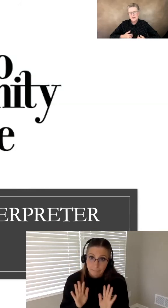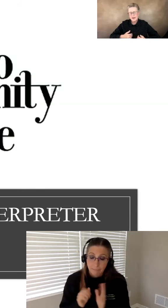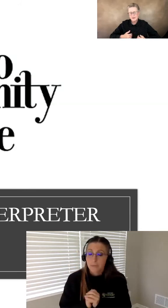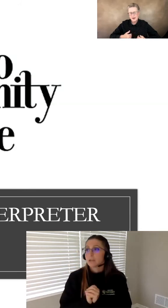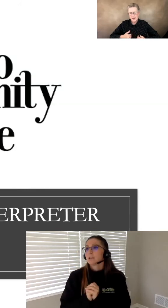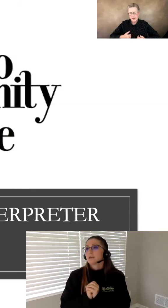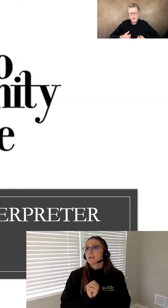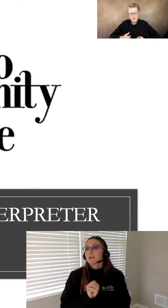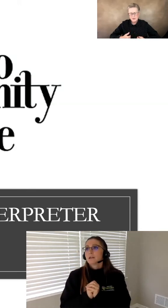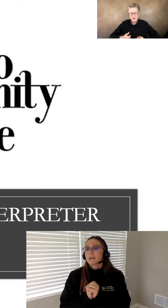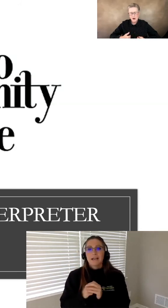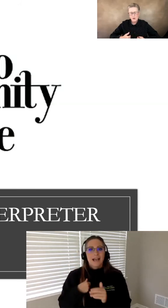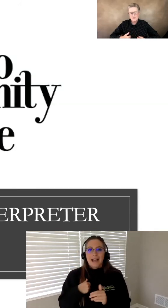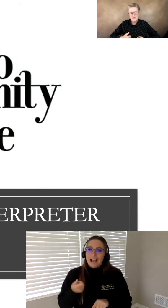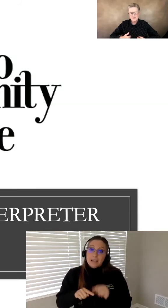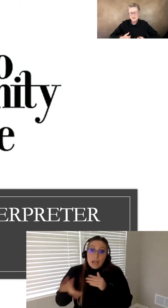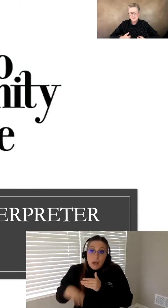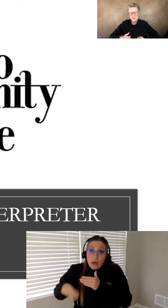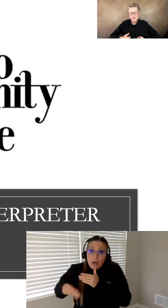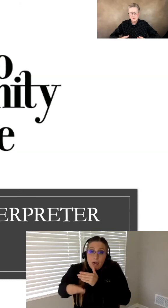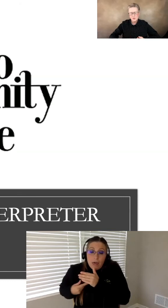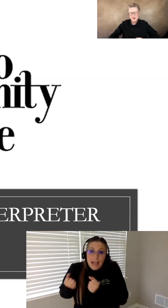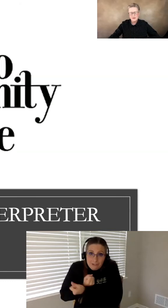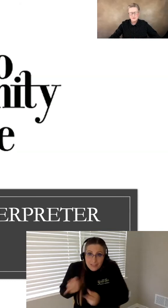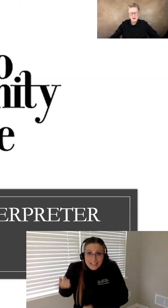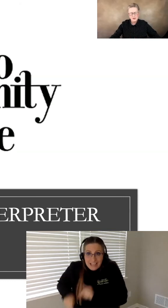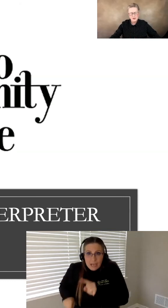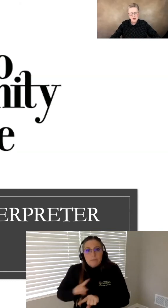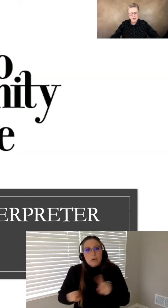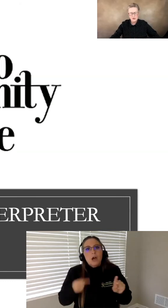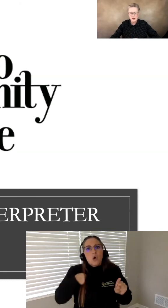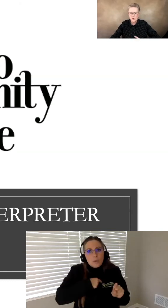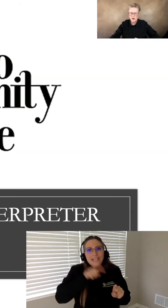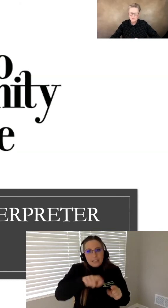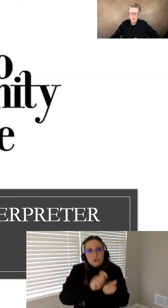I can't add everything, however, this is something that we have got to change and I want to point